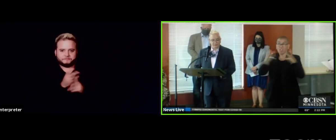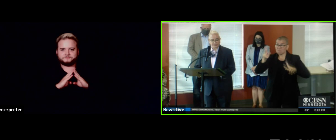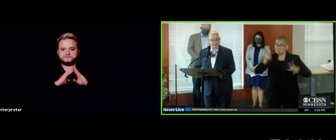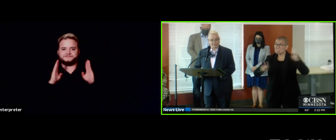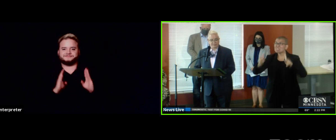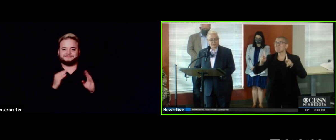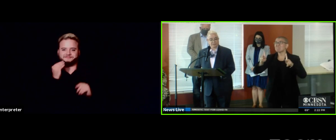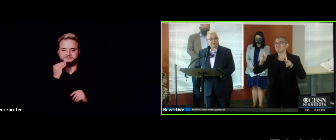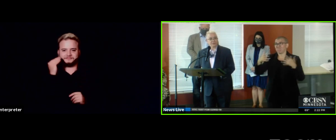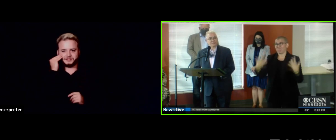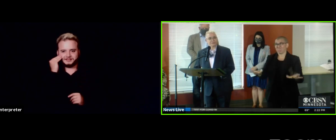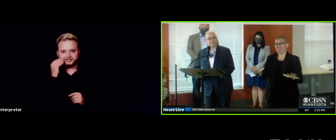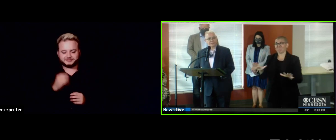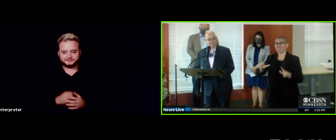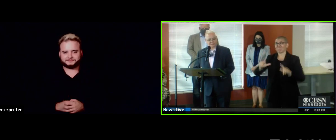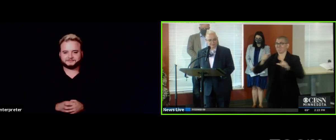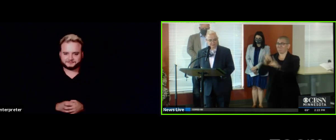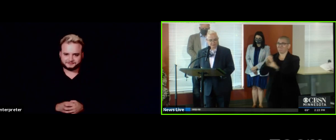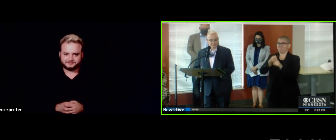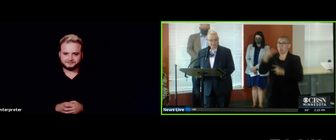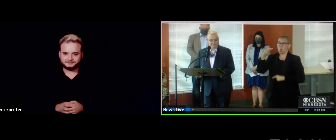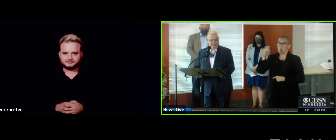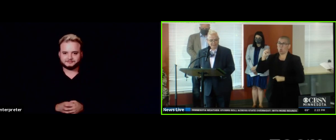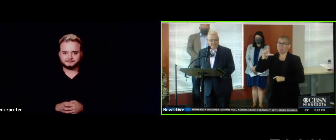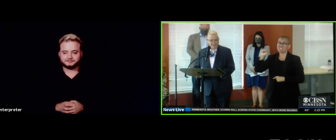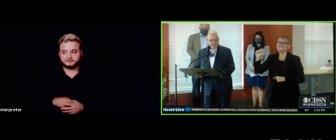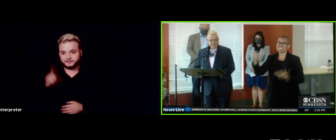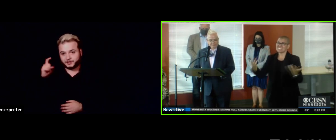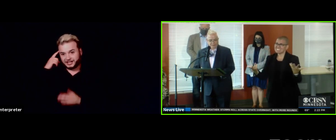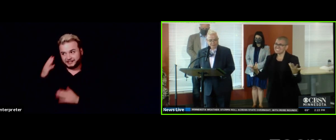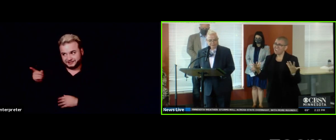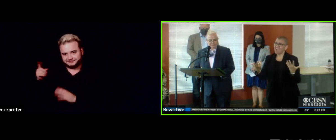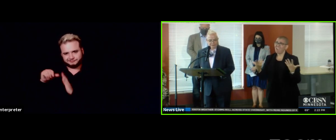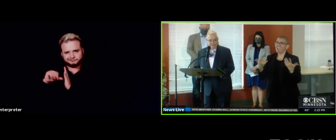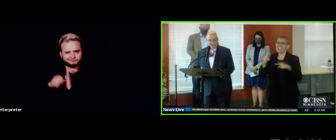will help many Minnesotans from losing their homes. Equally important is that we had a